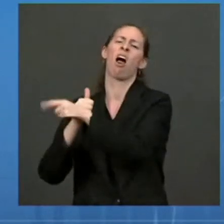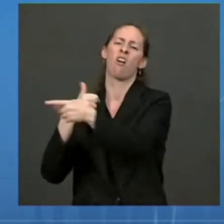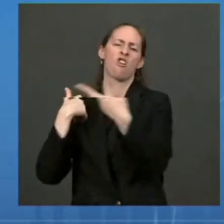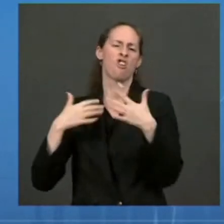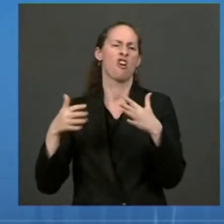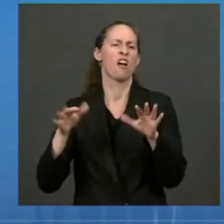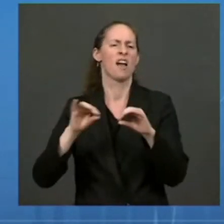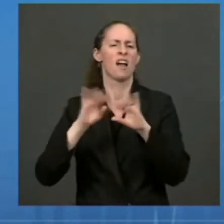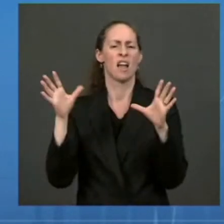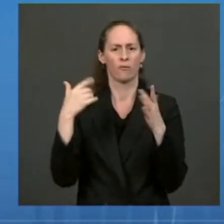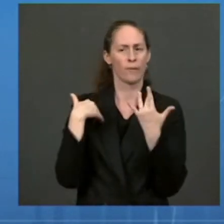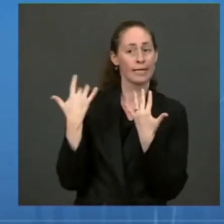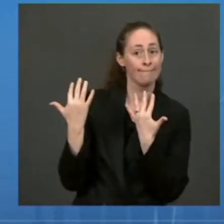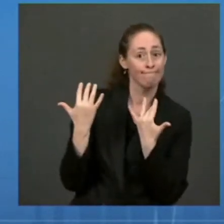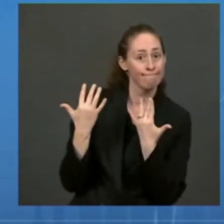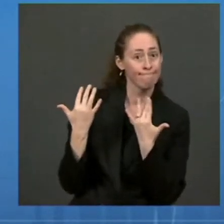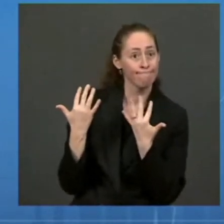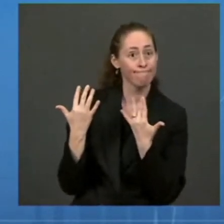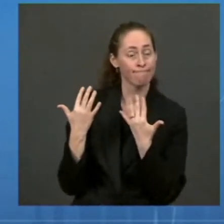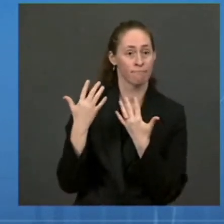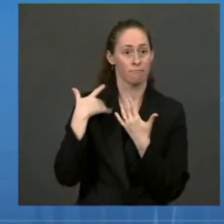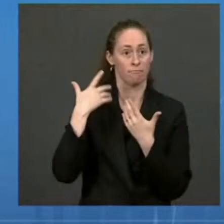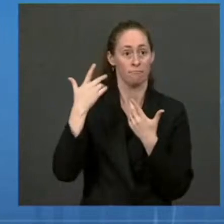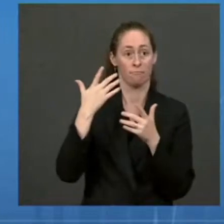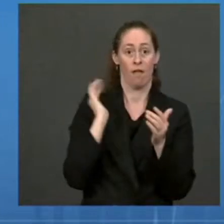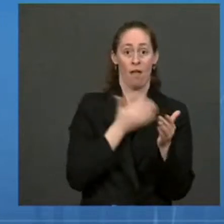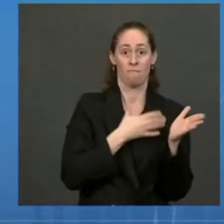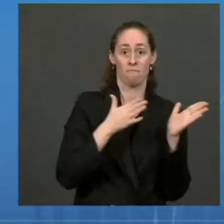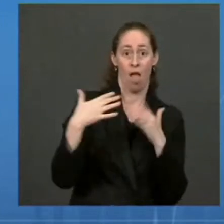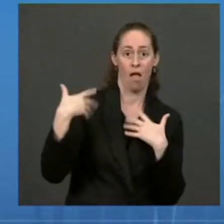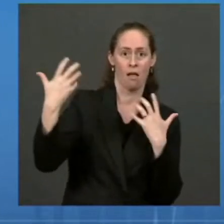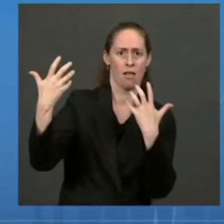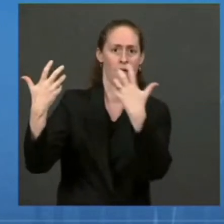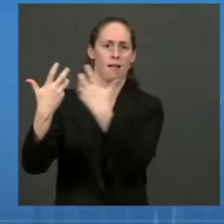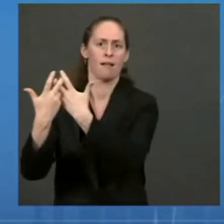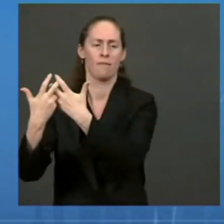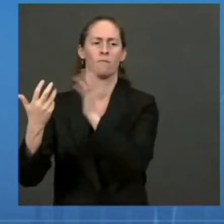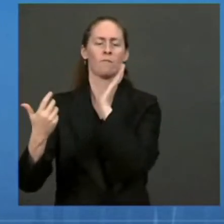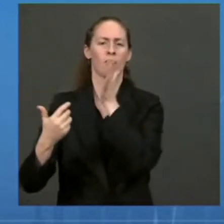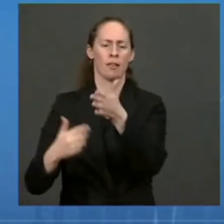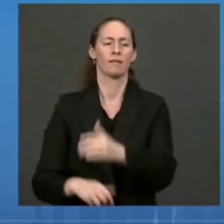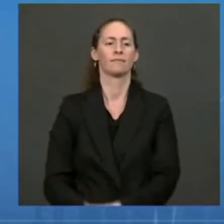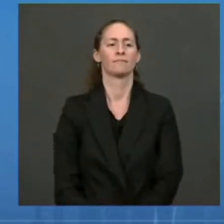EVALUATIONS , WE WILL FOLLOW THAT EVALUATION AND THE